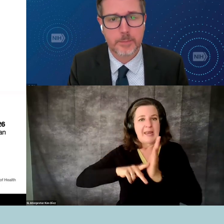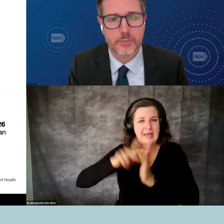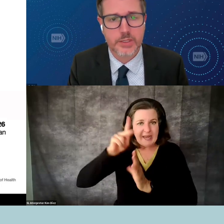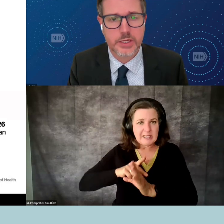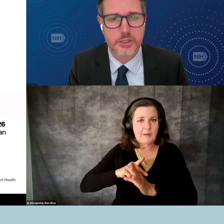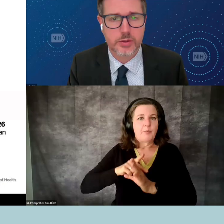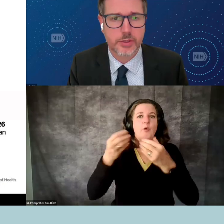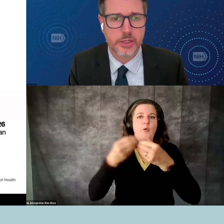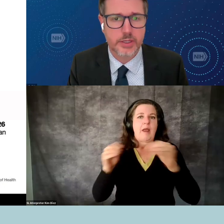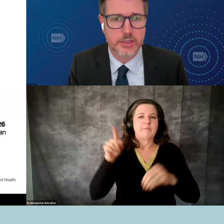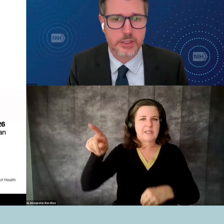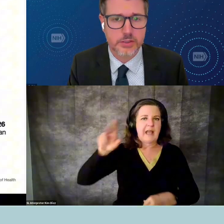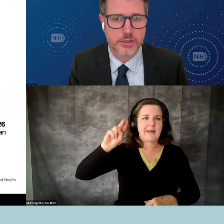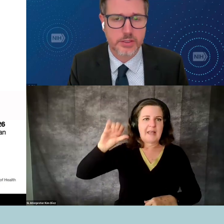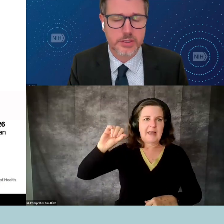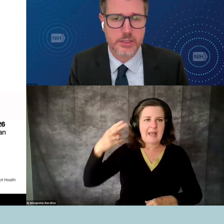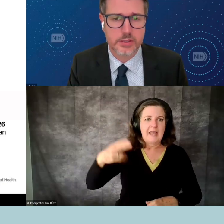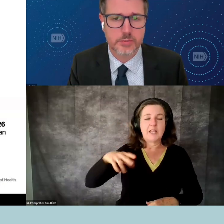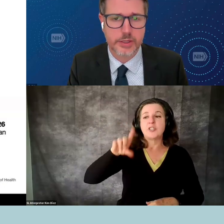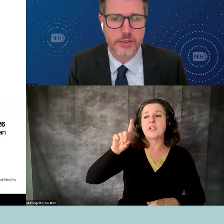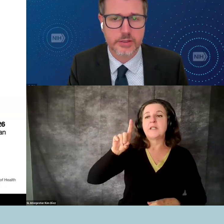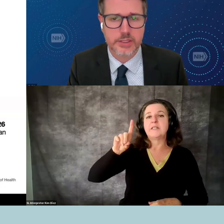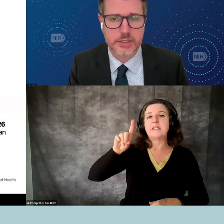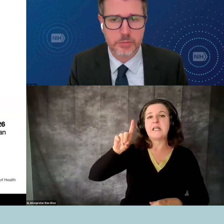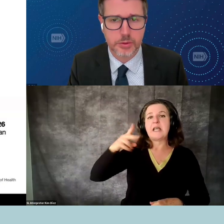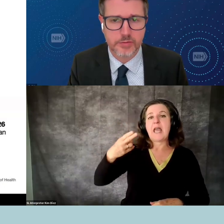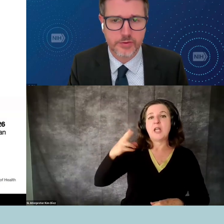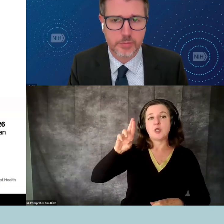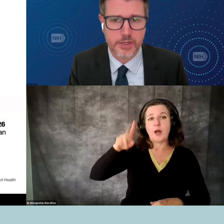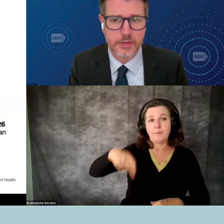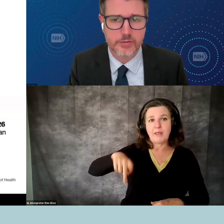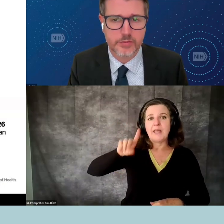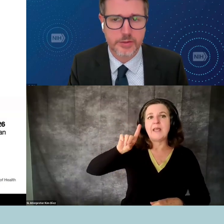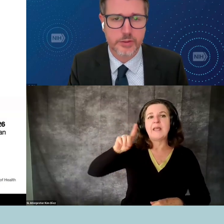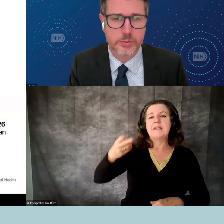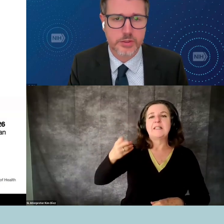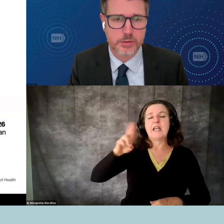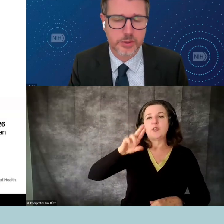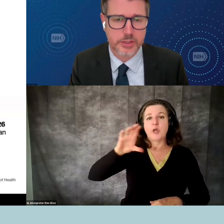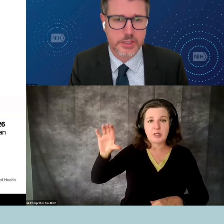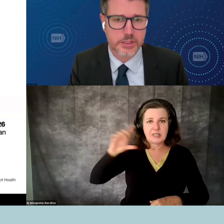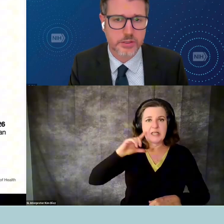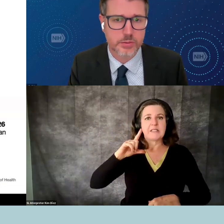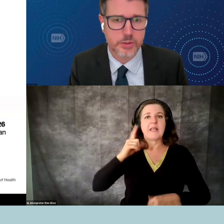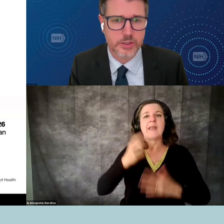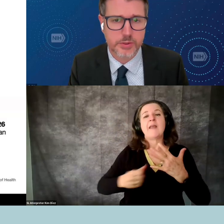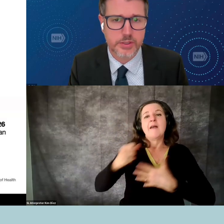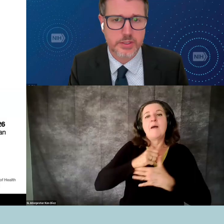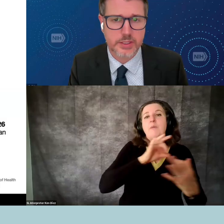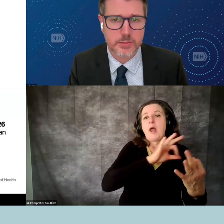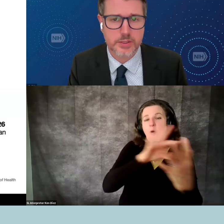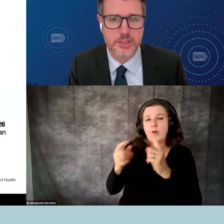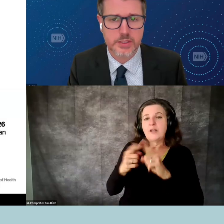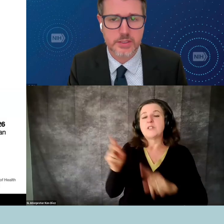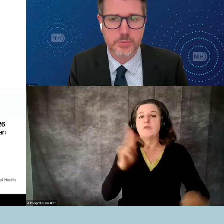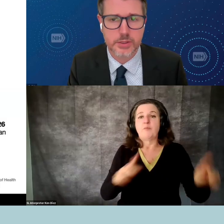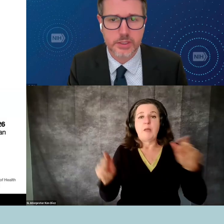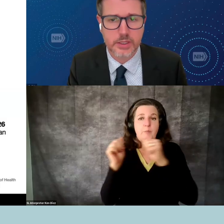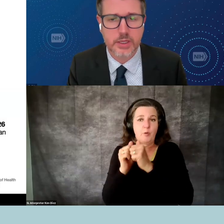The DHRP and DHRCC prioritize input and feedback from individuals and organizations with experience and expertise in disability